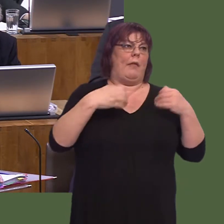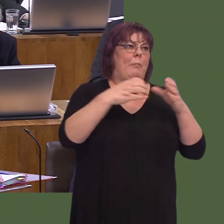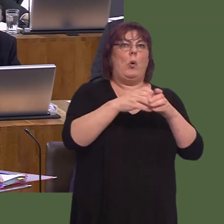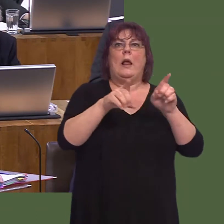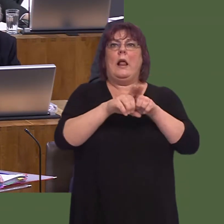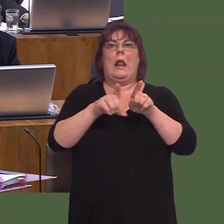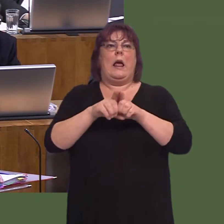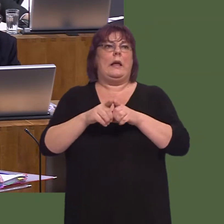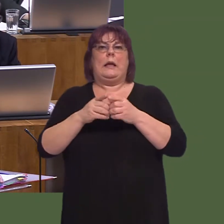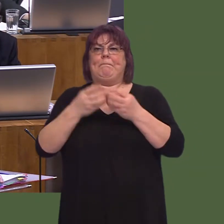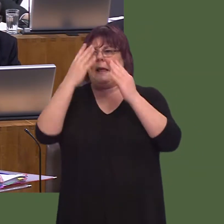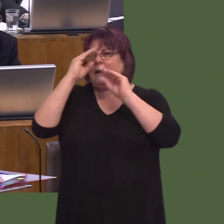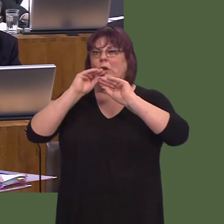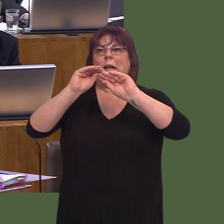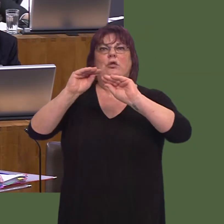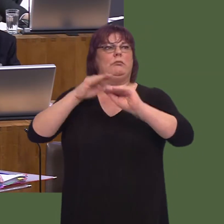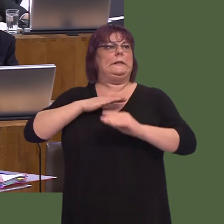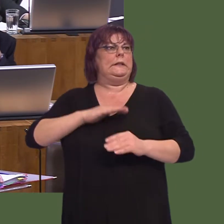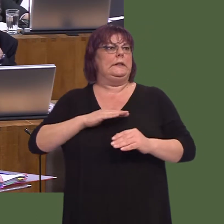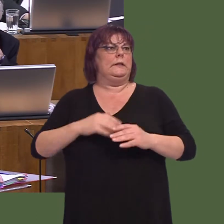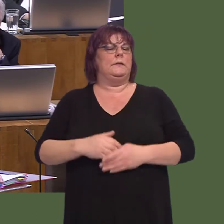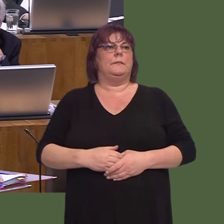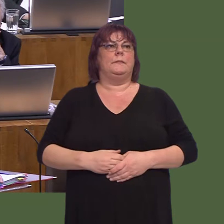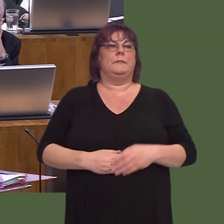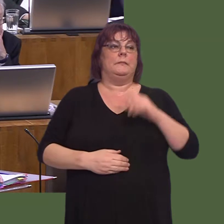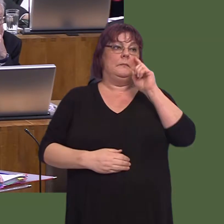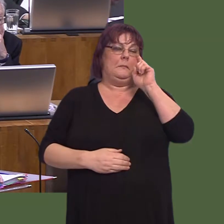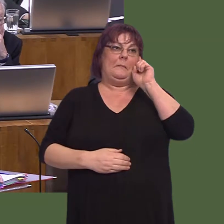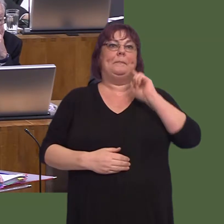the responsibility for meeting any ongoing educational needs.